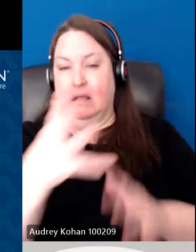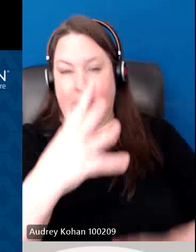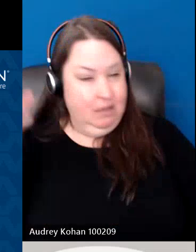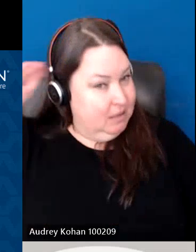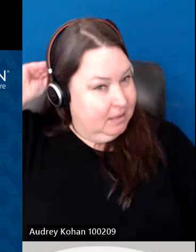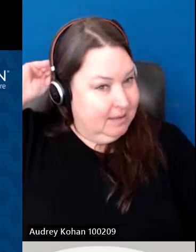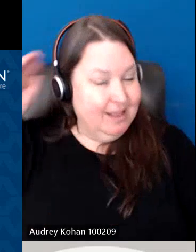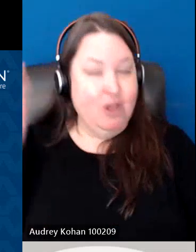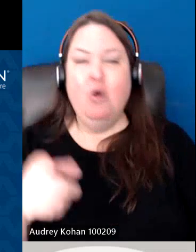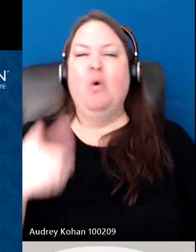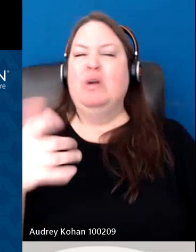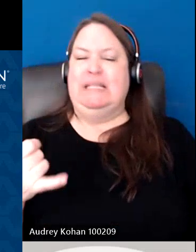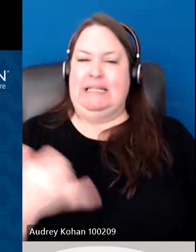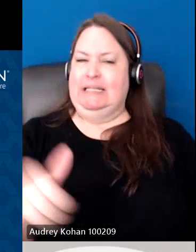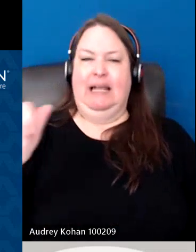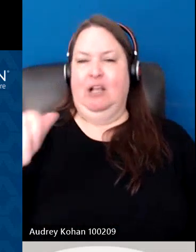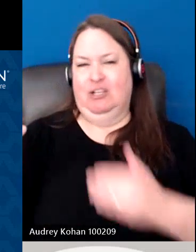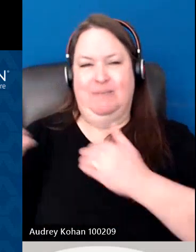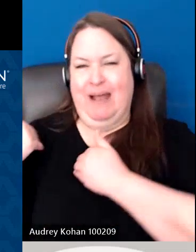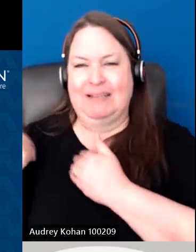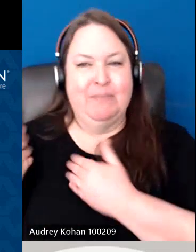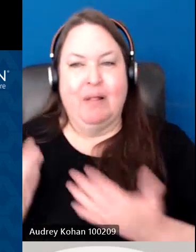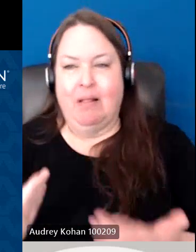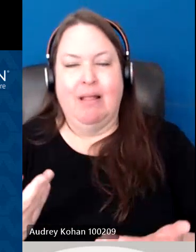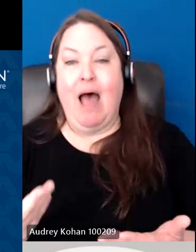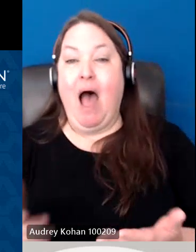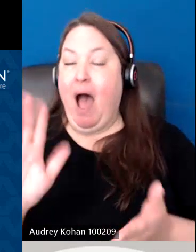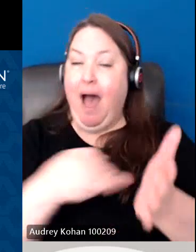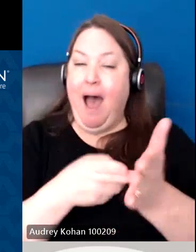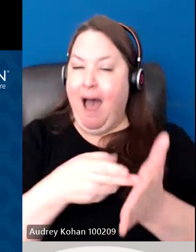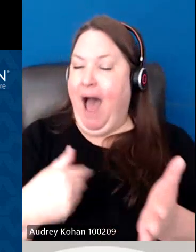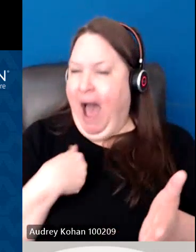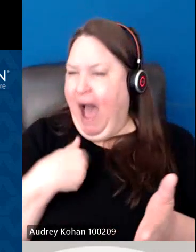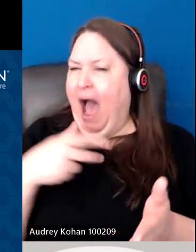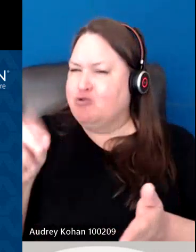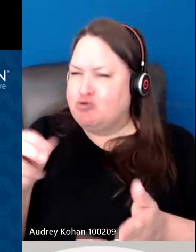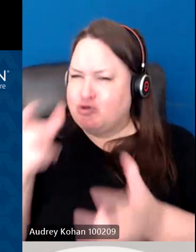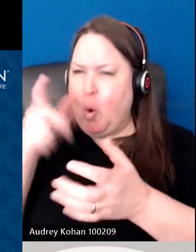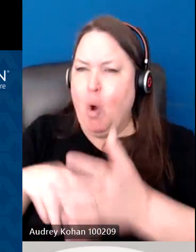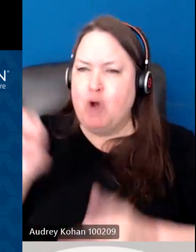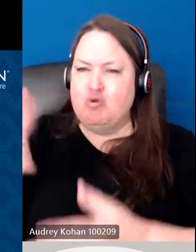you still are responsible and I honestly hear what Drew says Drew thinks it would be a year or so I